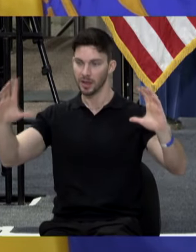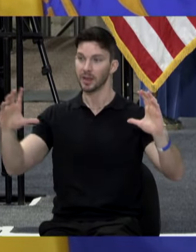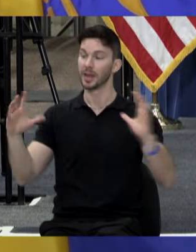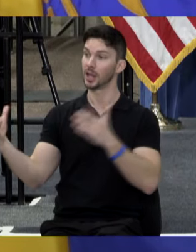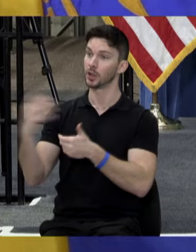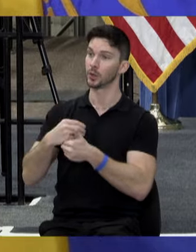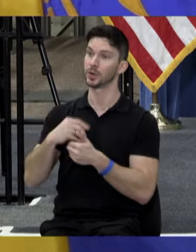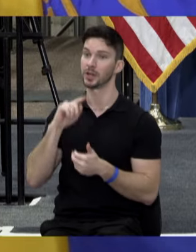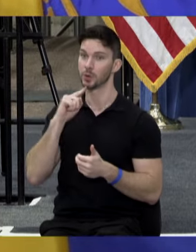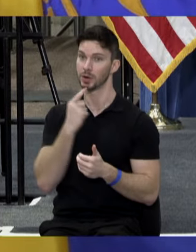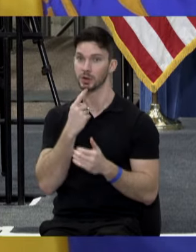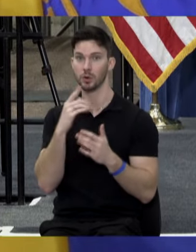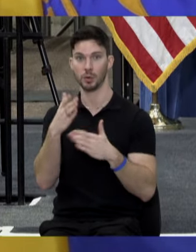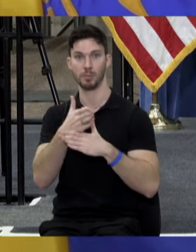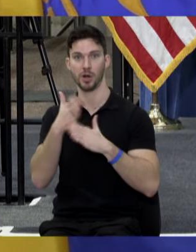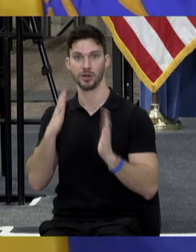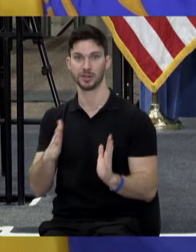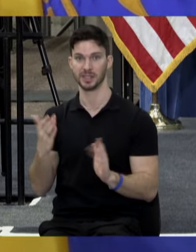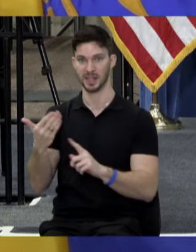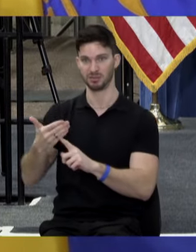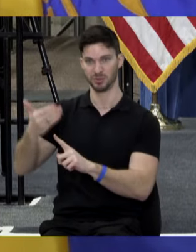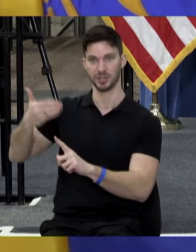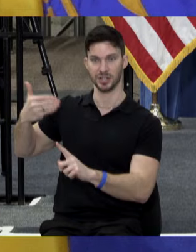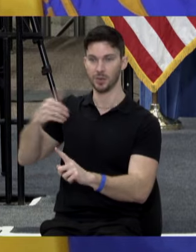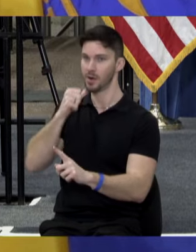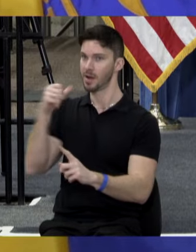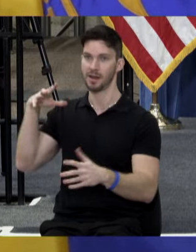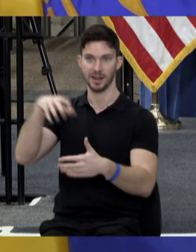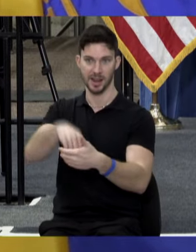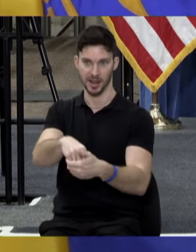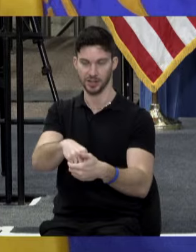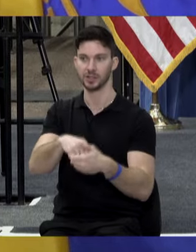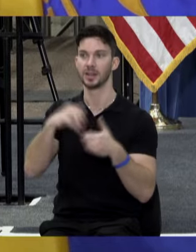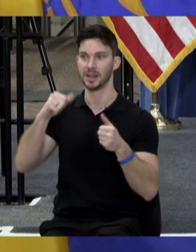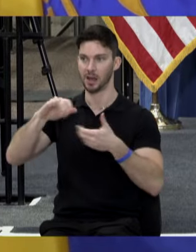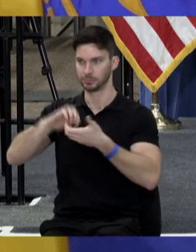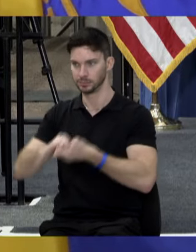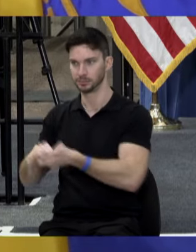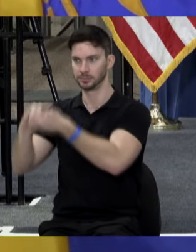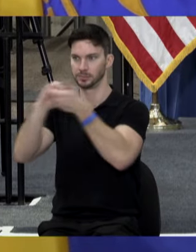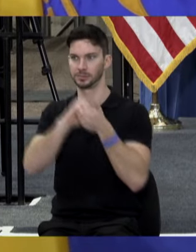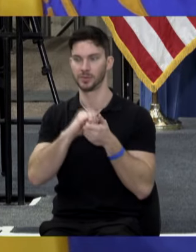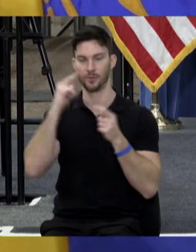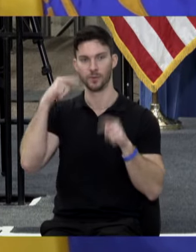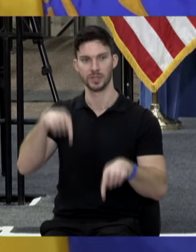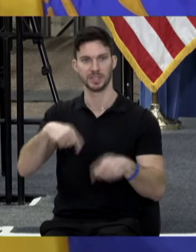not traditionally been engaged collectively in these discussions and these issues. State